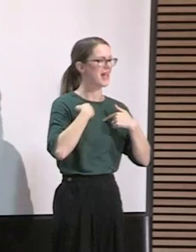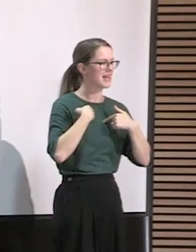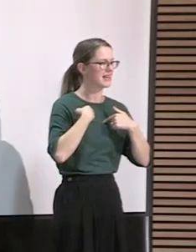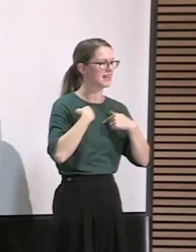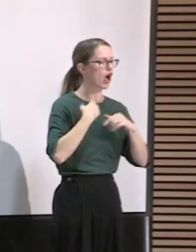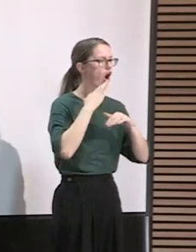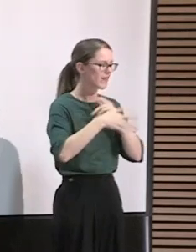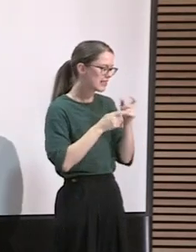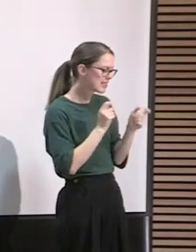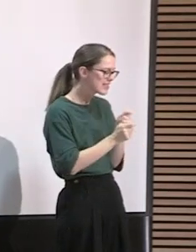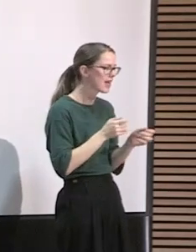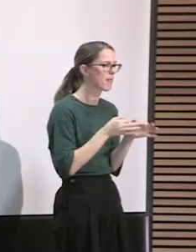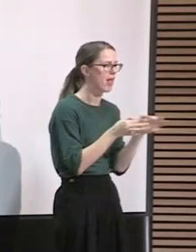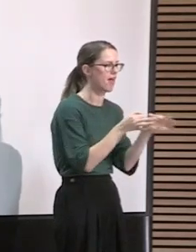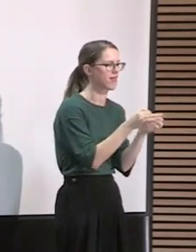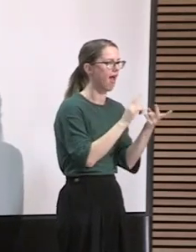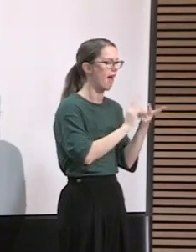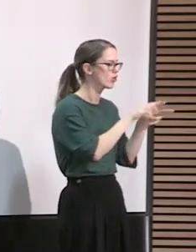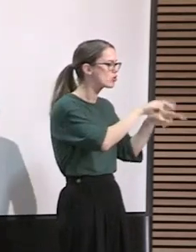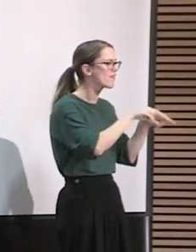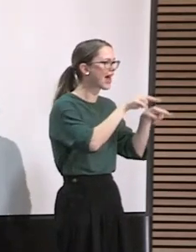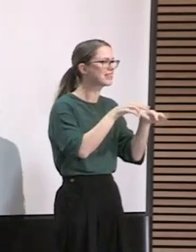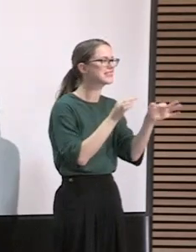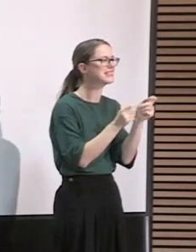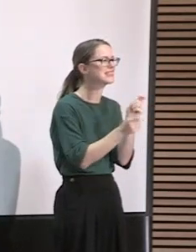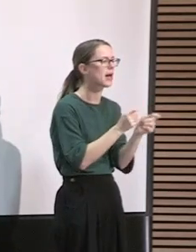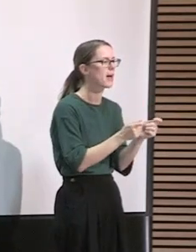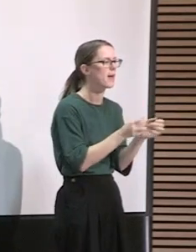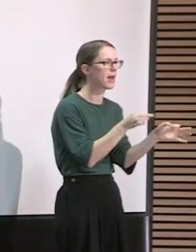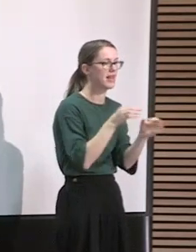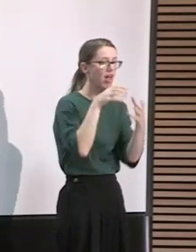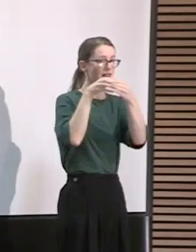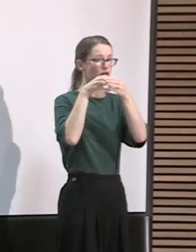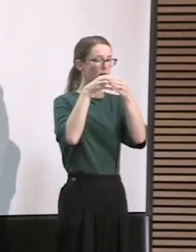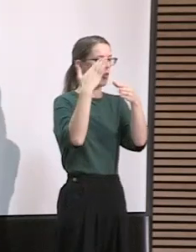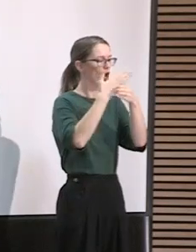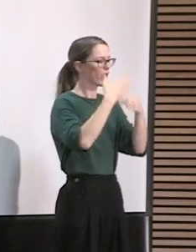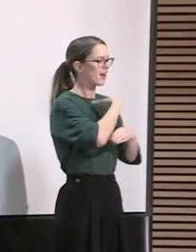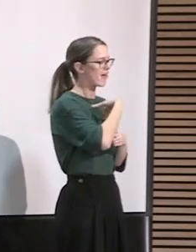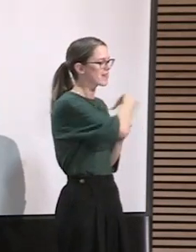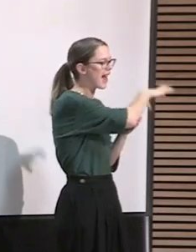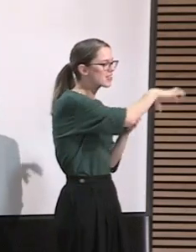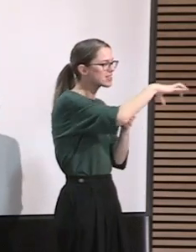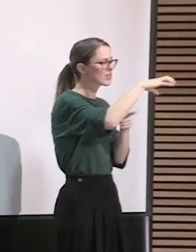reporting to me on the implementation of the updated COVID-19 testing plan and the